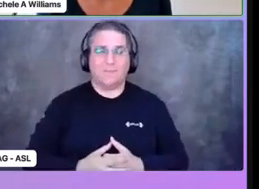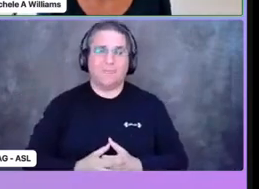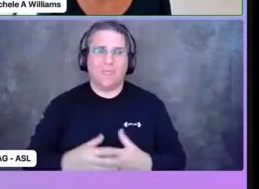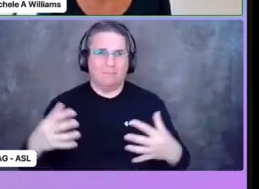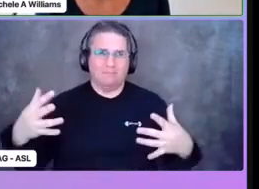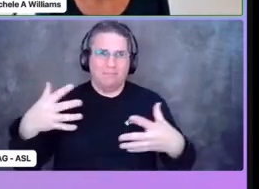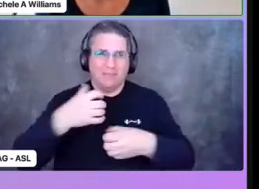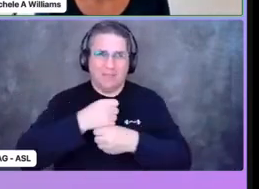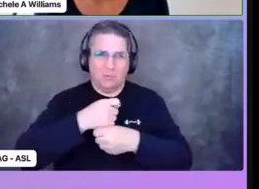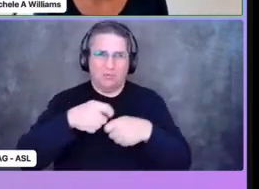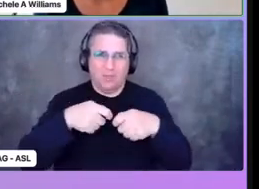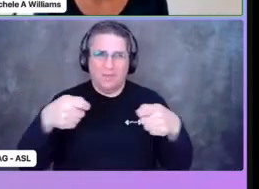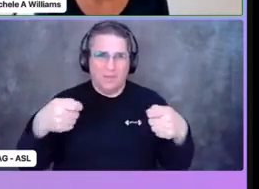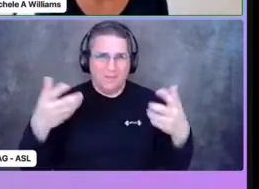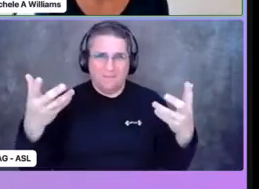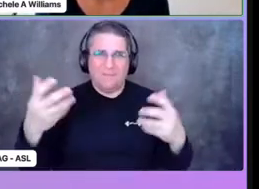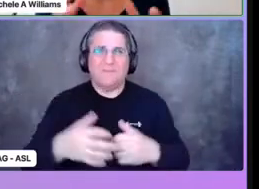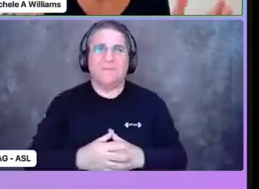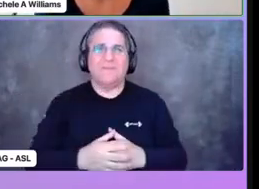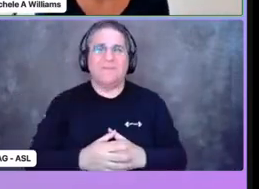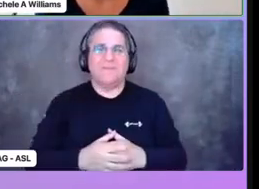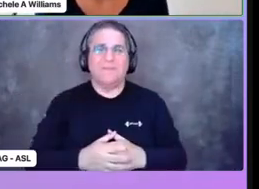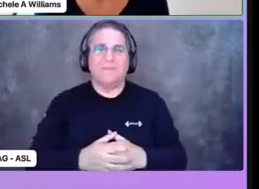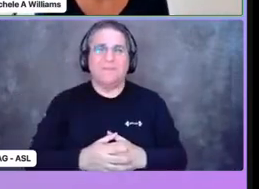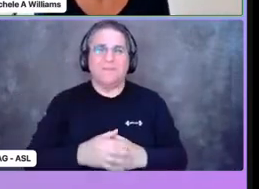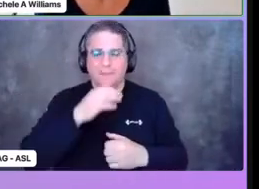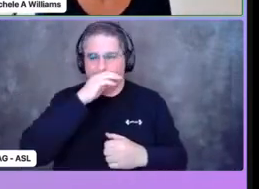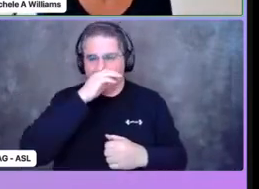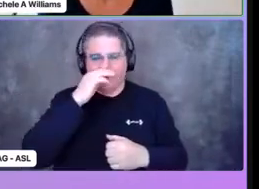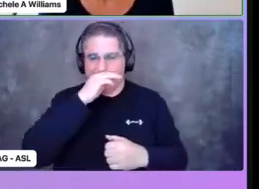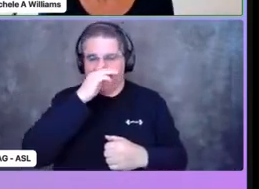doing that to include authentic perspectives in the end result of what we are building. So, to wrap up, a